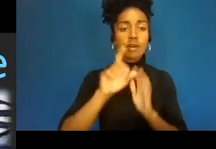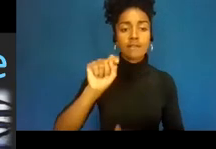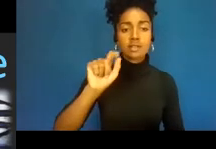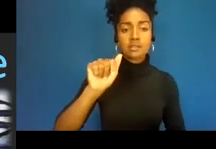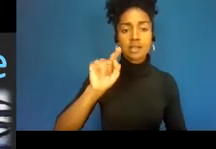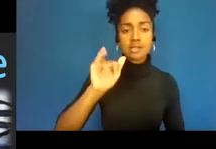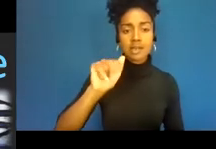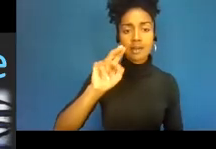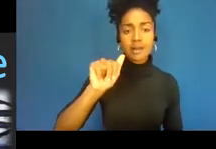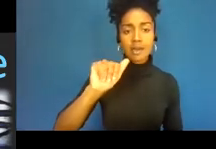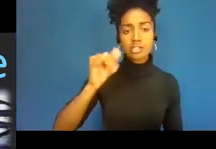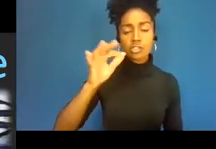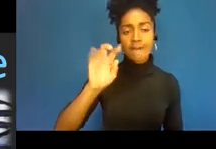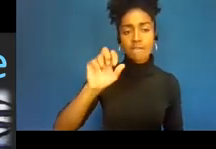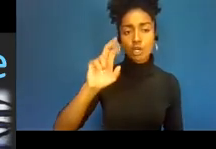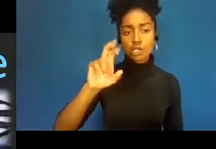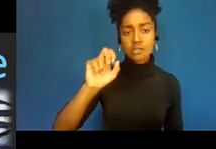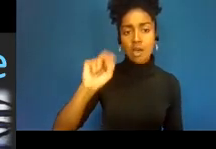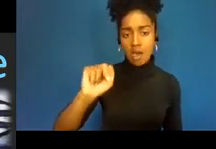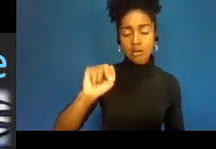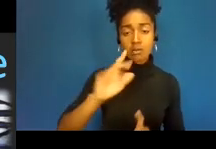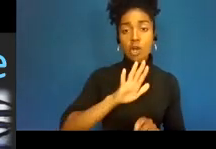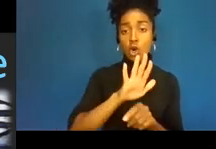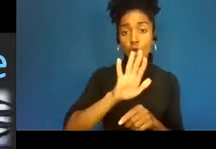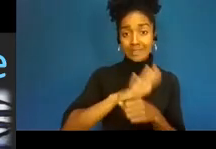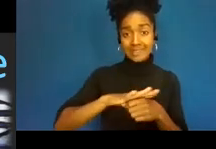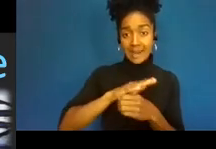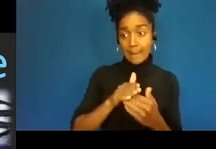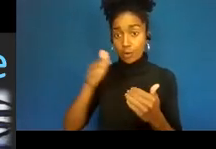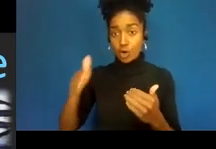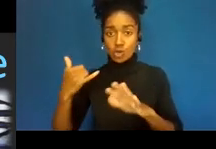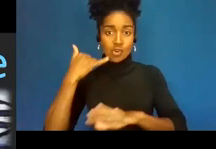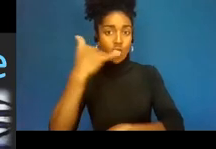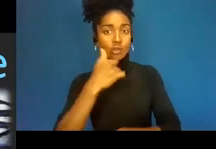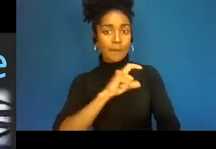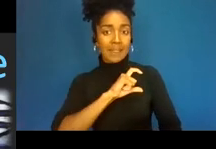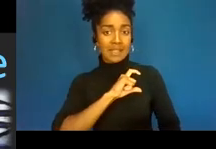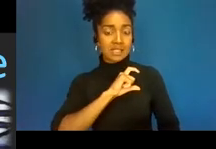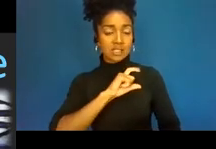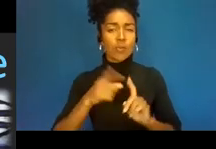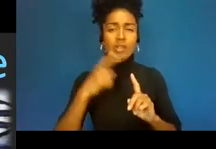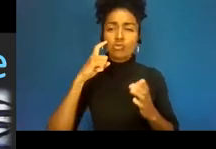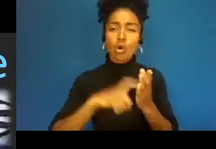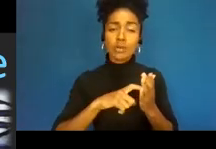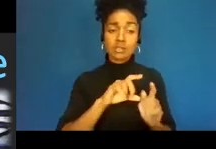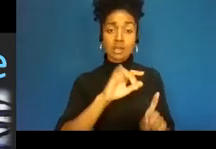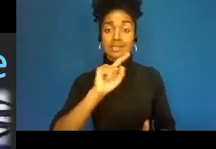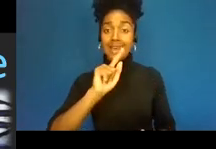A neighbor called the police when they noticed that the door of her home was ajar,